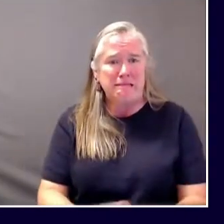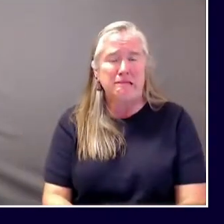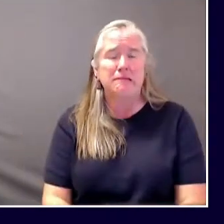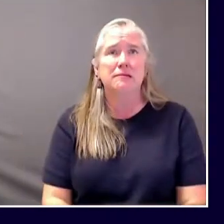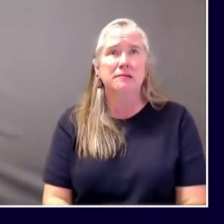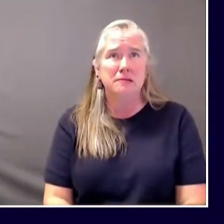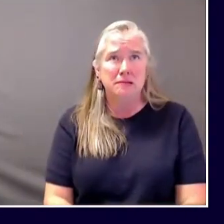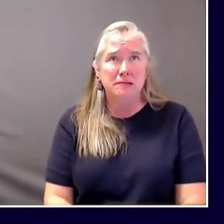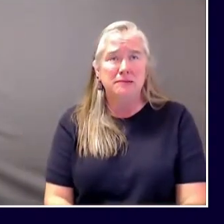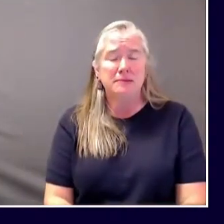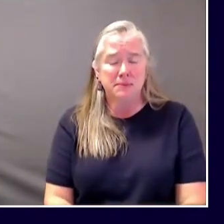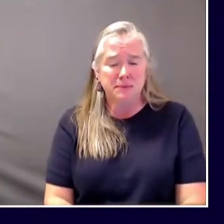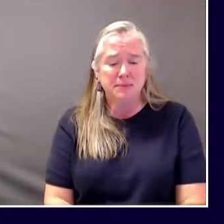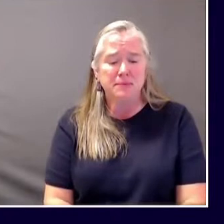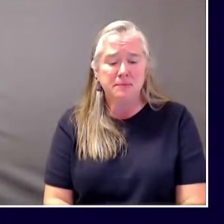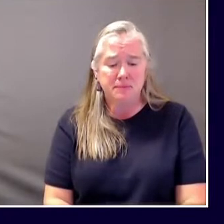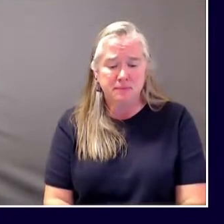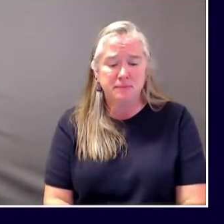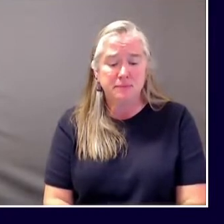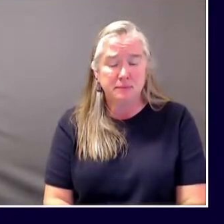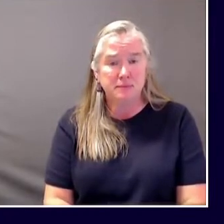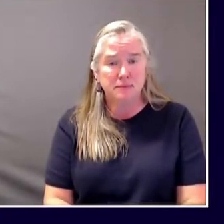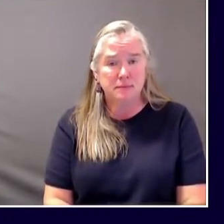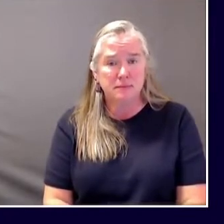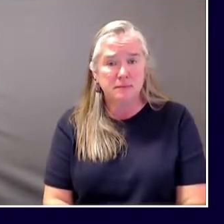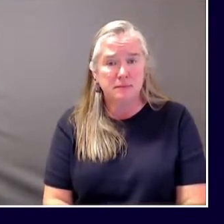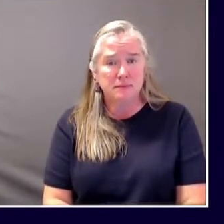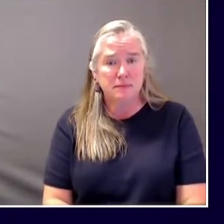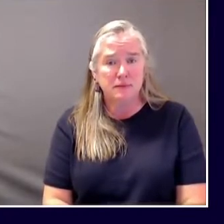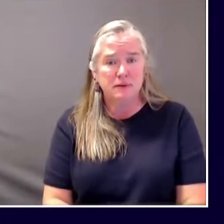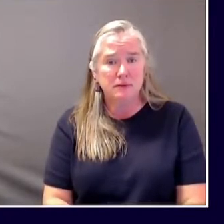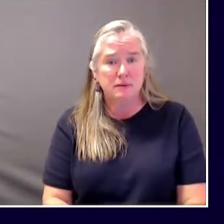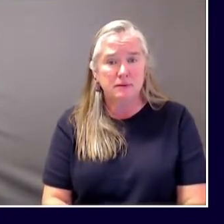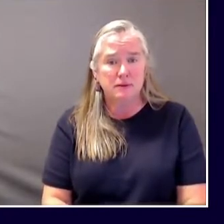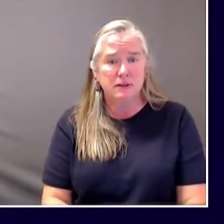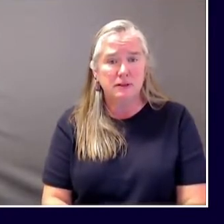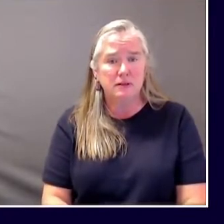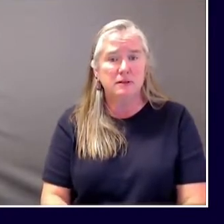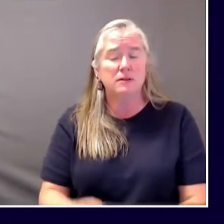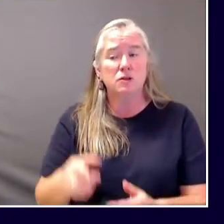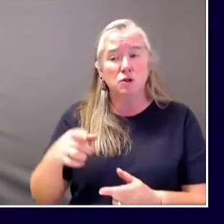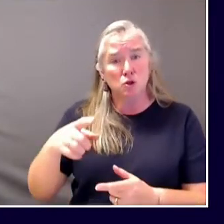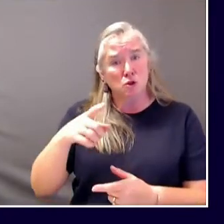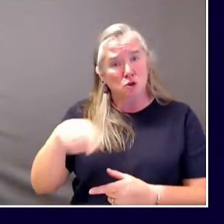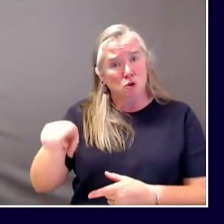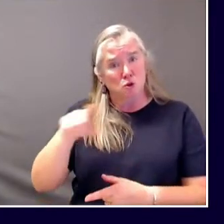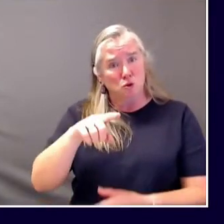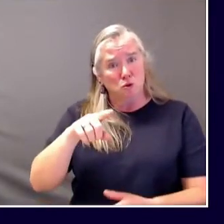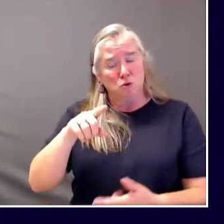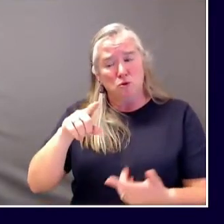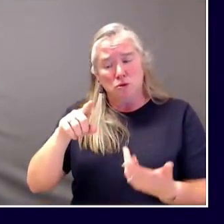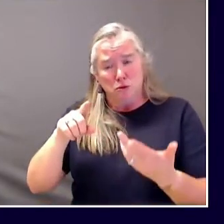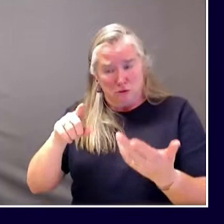so when you do get sick